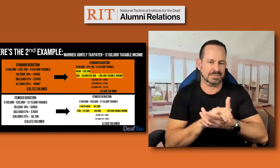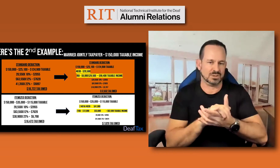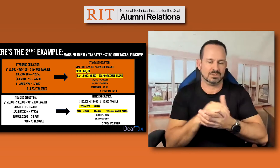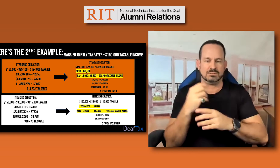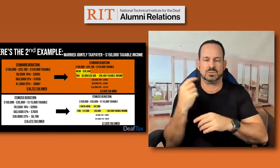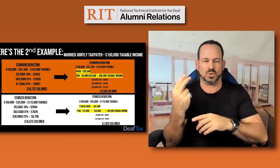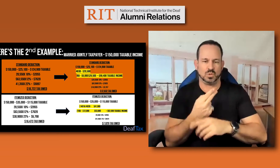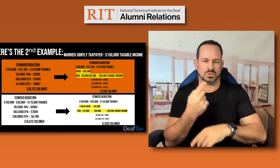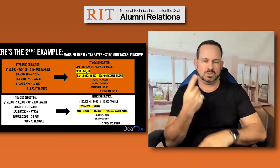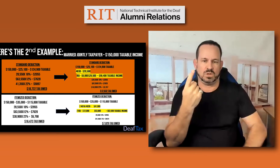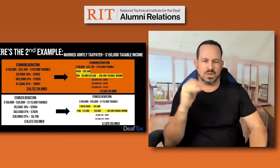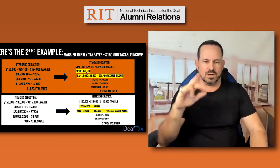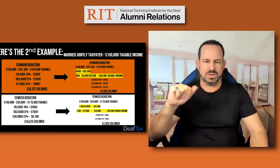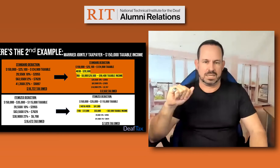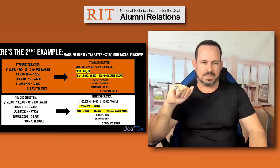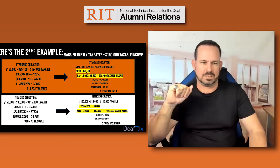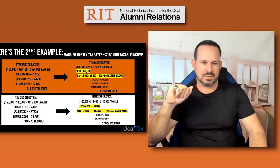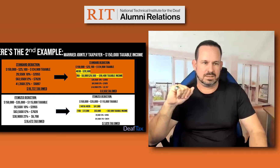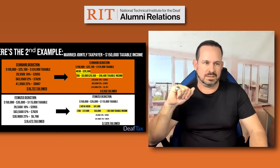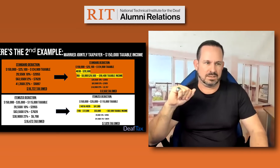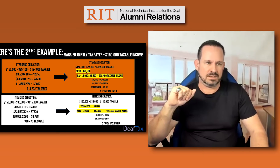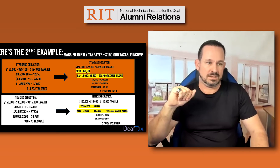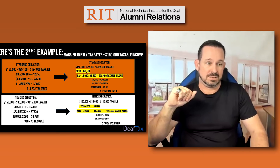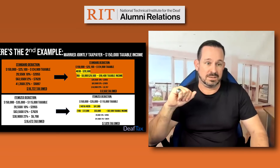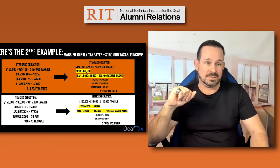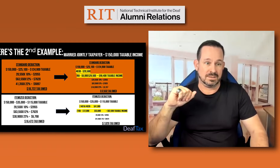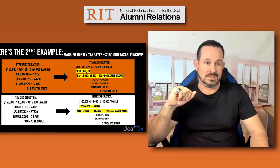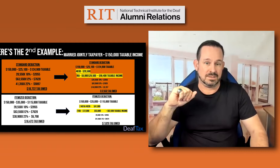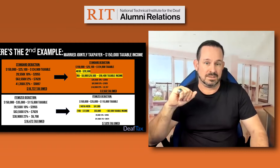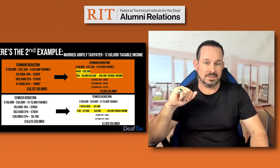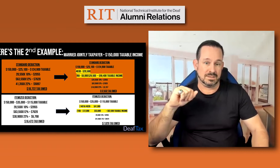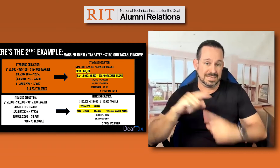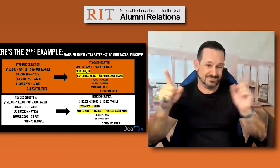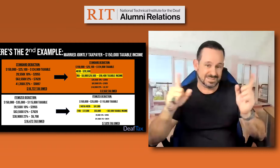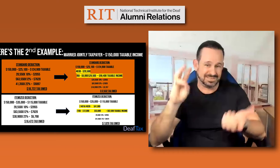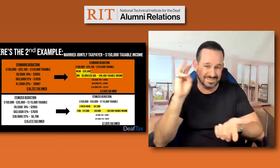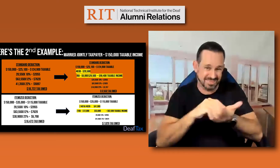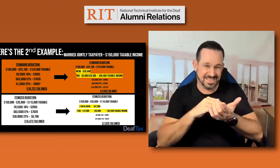It's the same situation that we have highlighted in yellow.